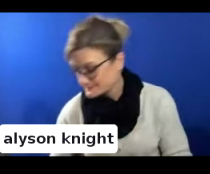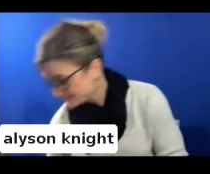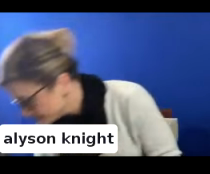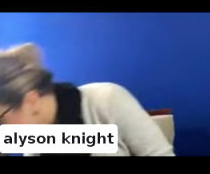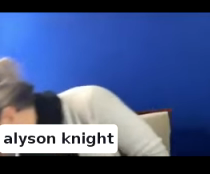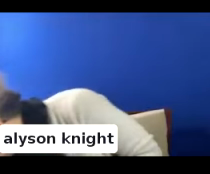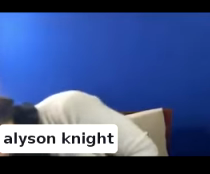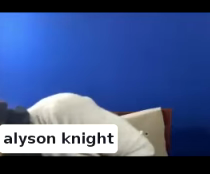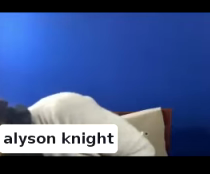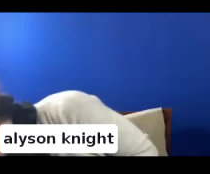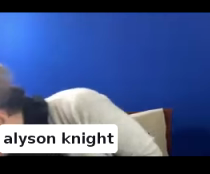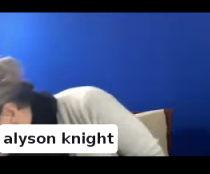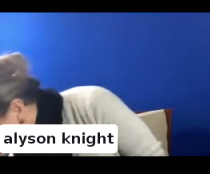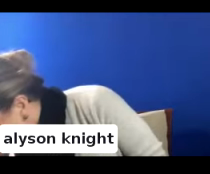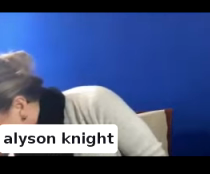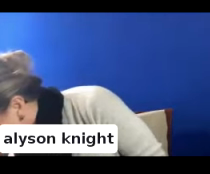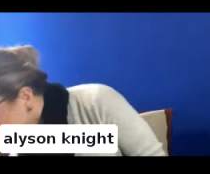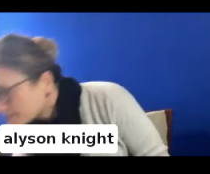Fairly simple reports, nothing too complicated.